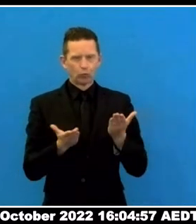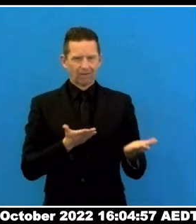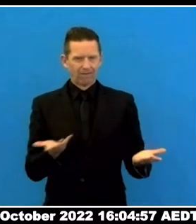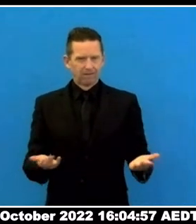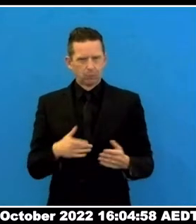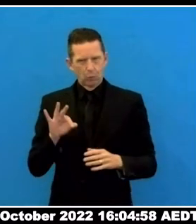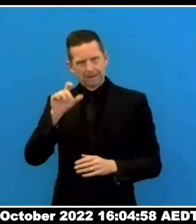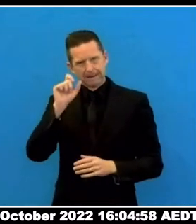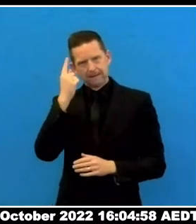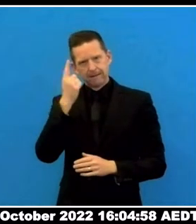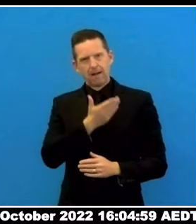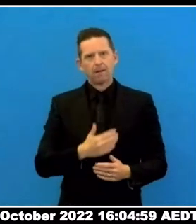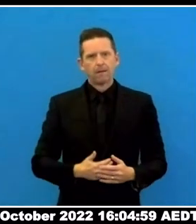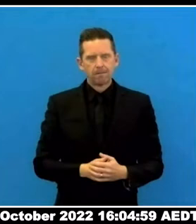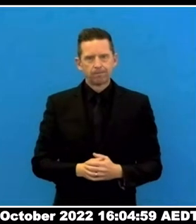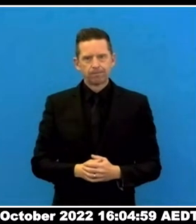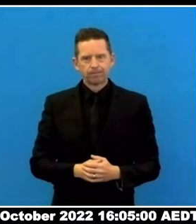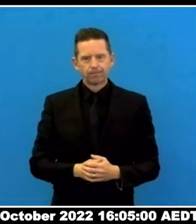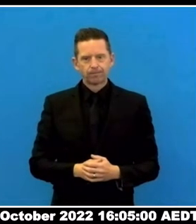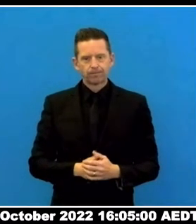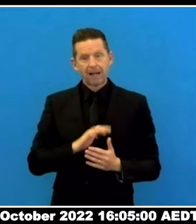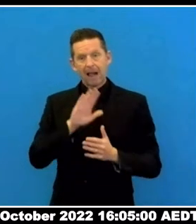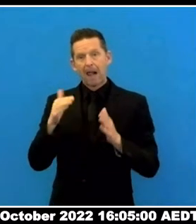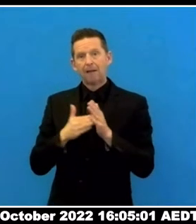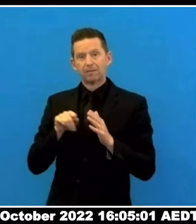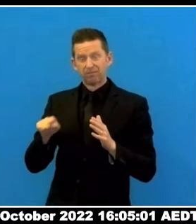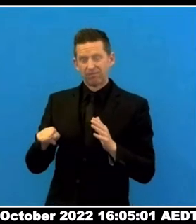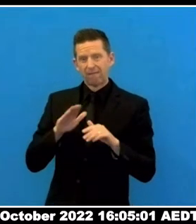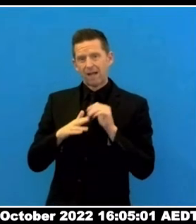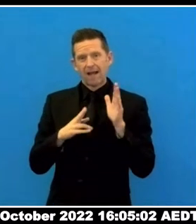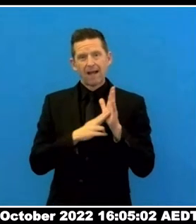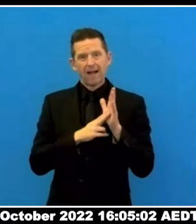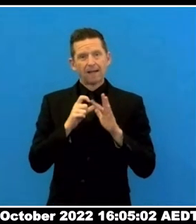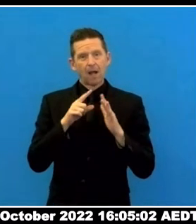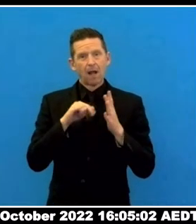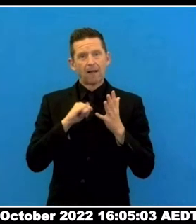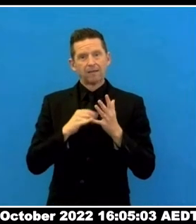The last part is regards to also NDIS is for CaLD communities, it's hard.